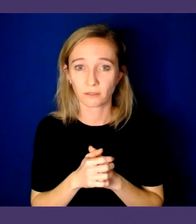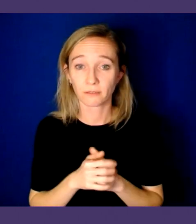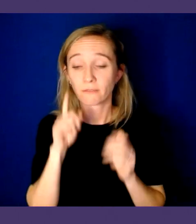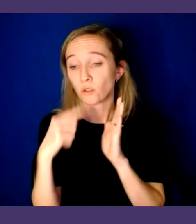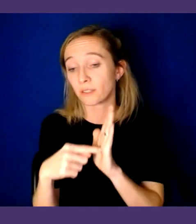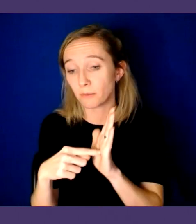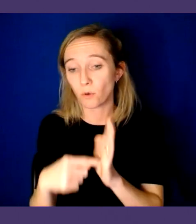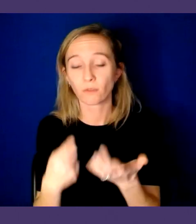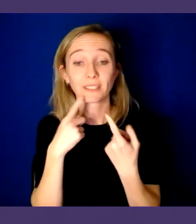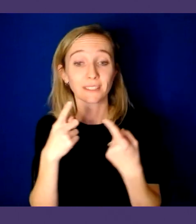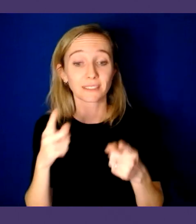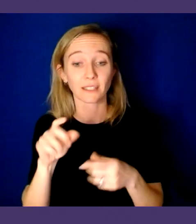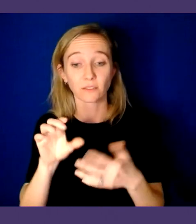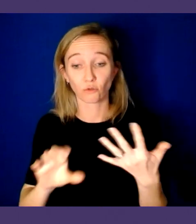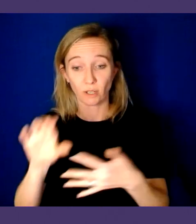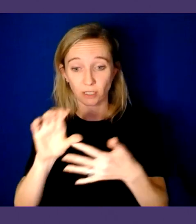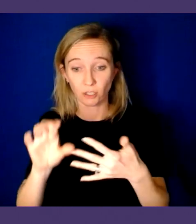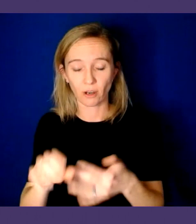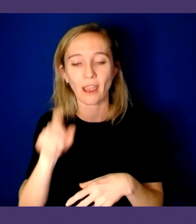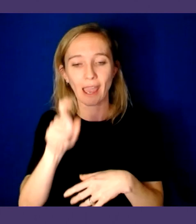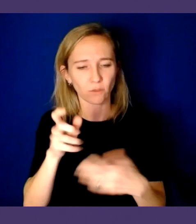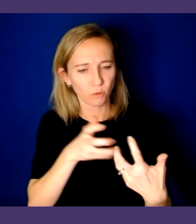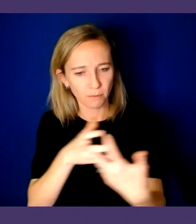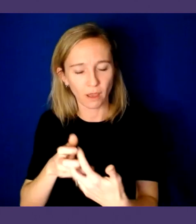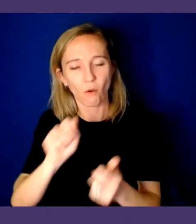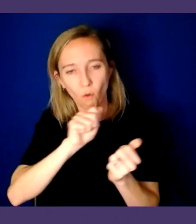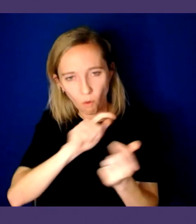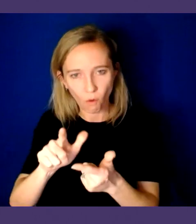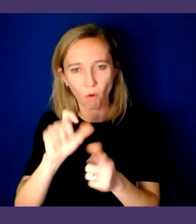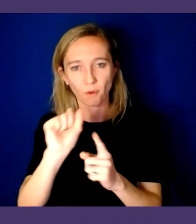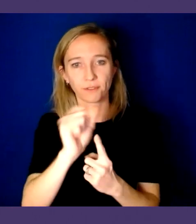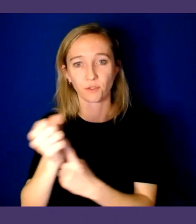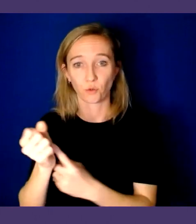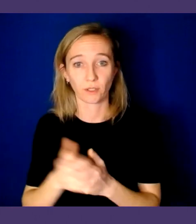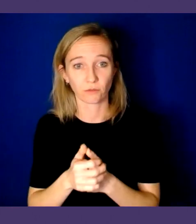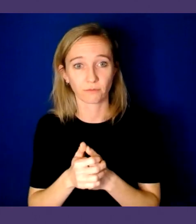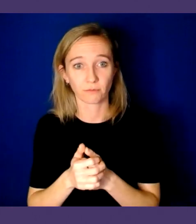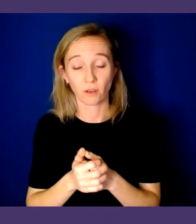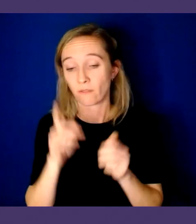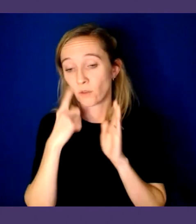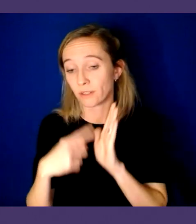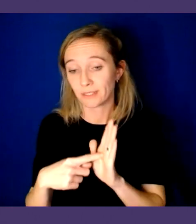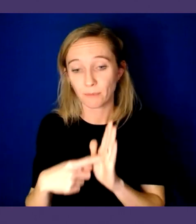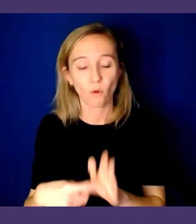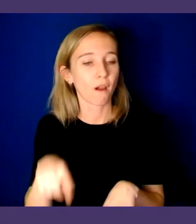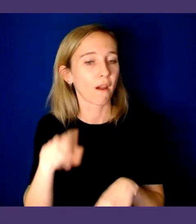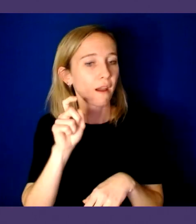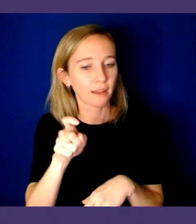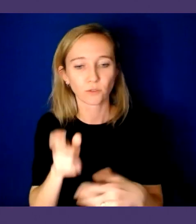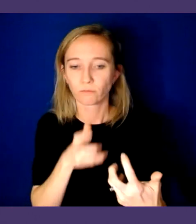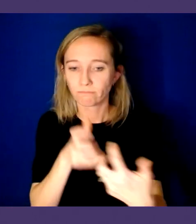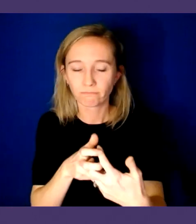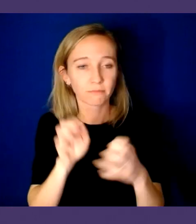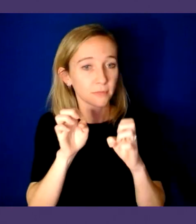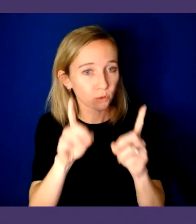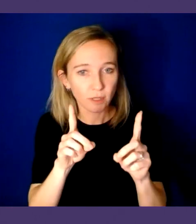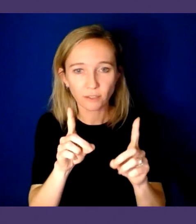have to apply in all situations. It has to address edge cases. It needs to be testable.